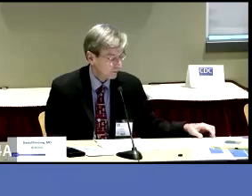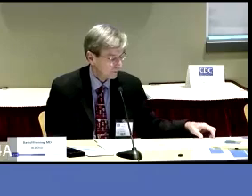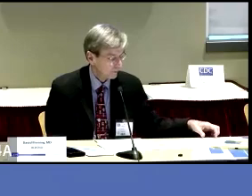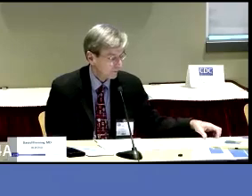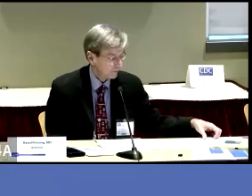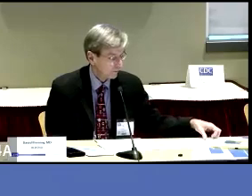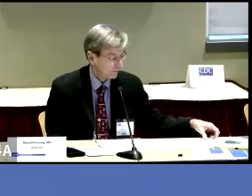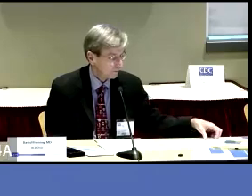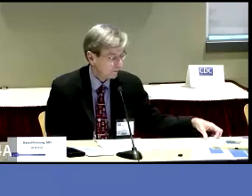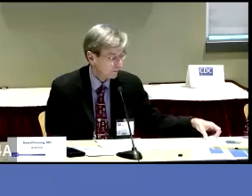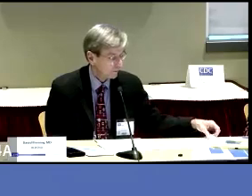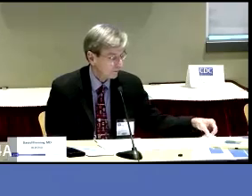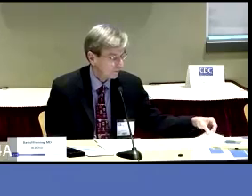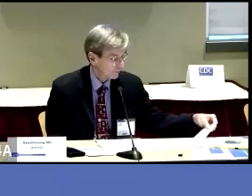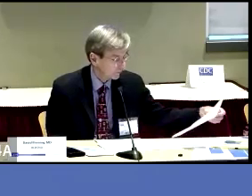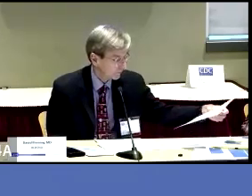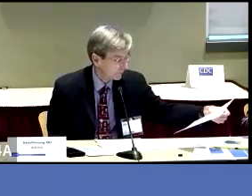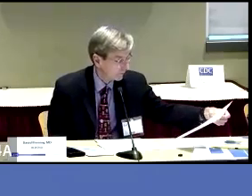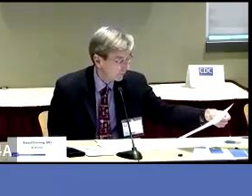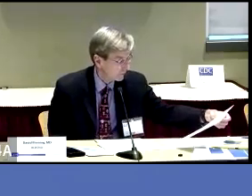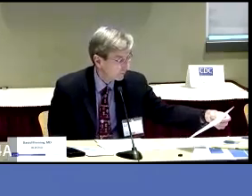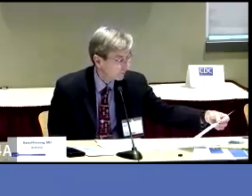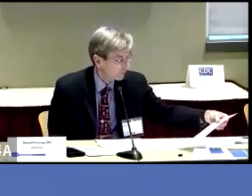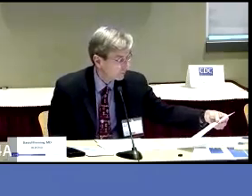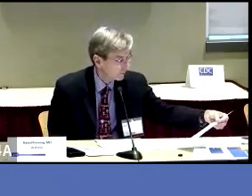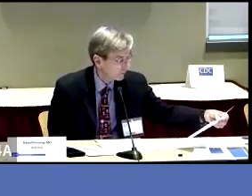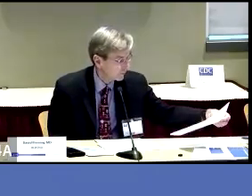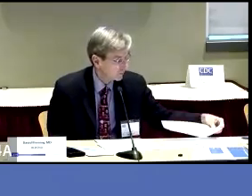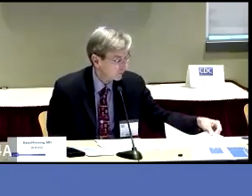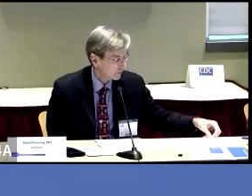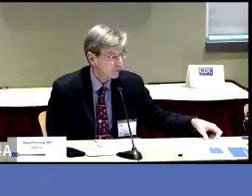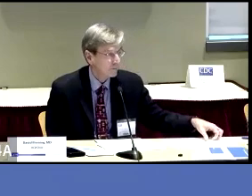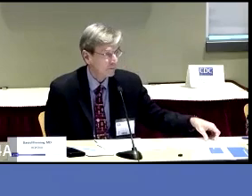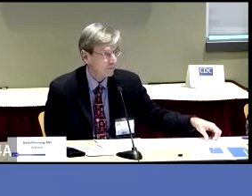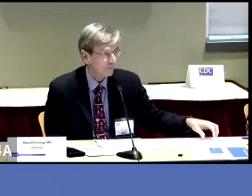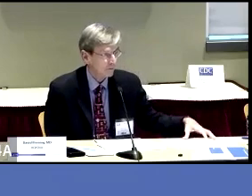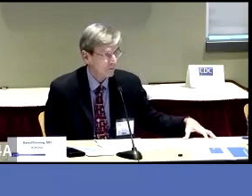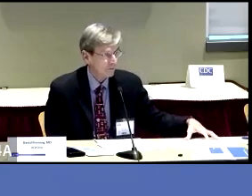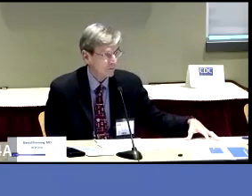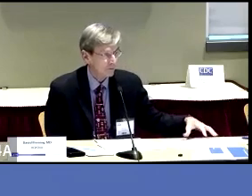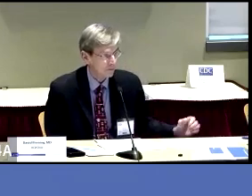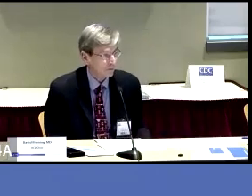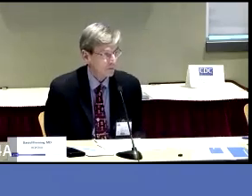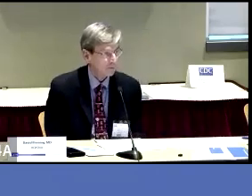to achieve health equity across its broad portfolio of public health science and programs.